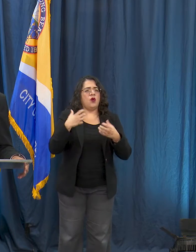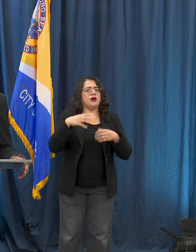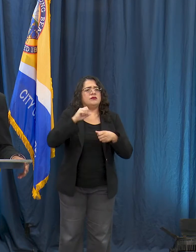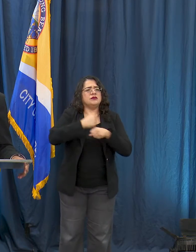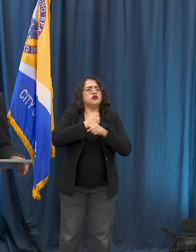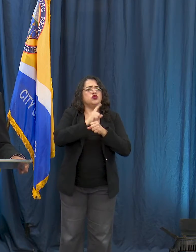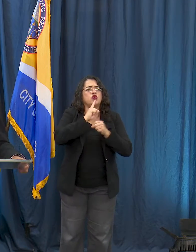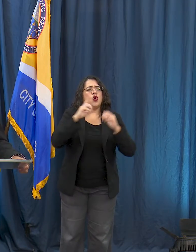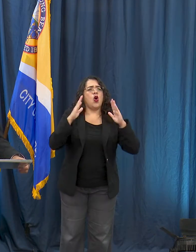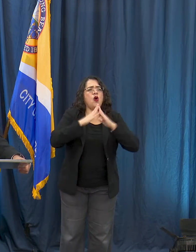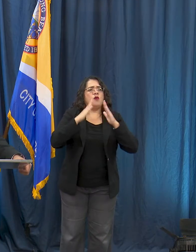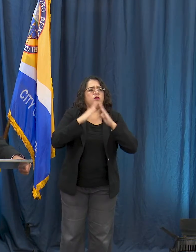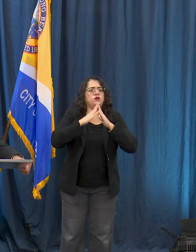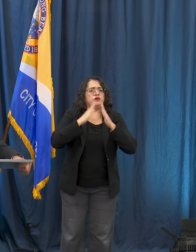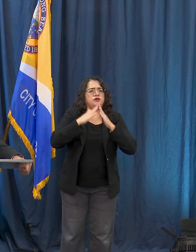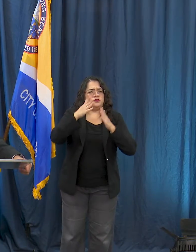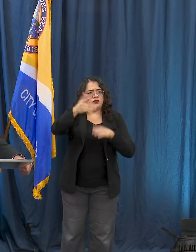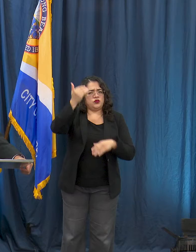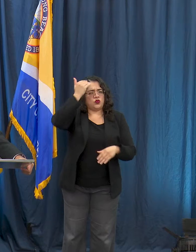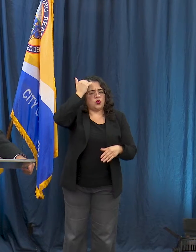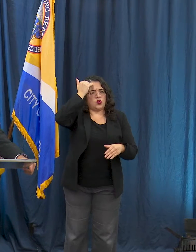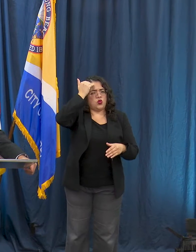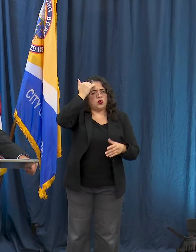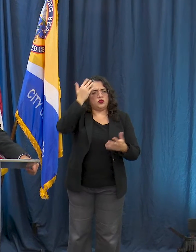The slide you have in front of you right now